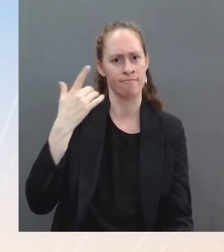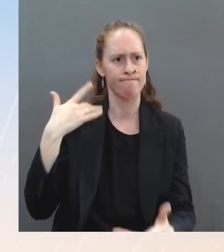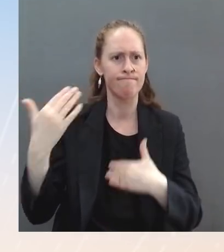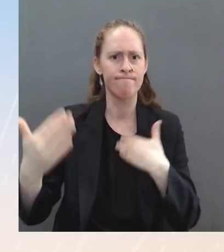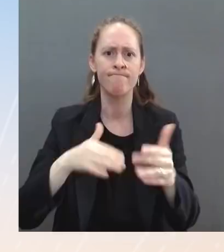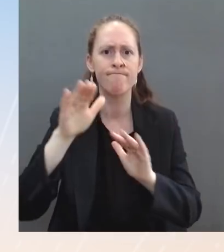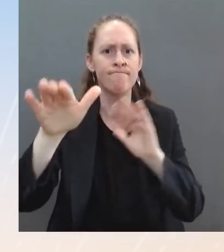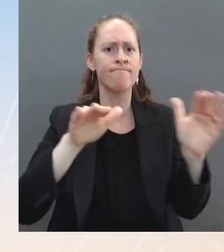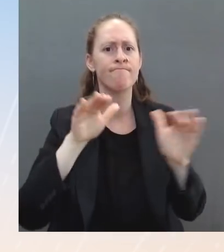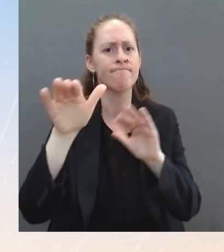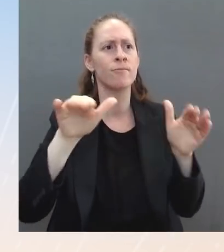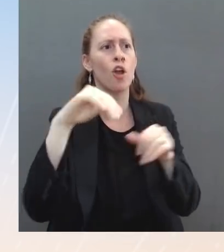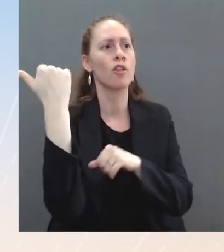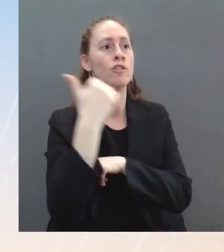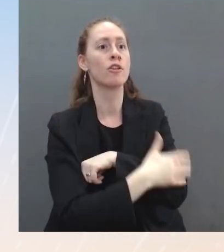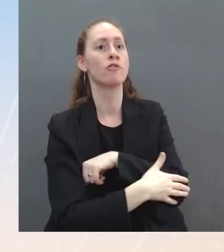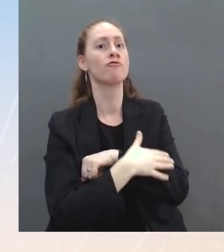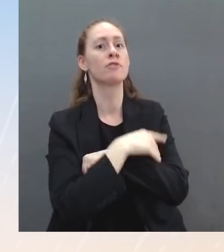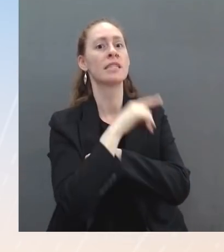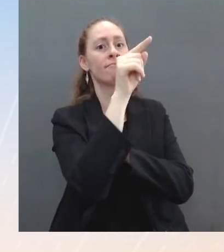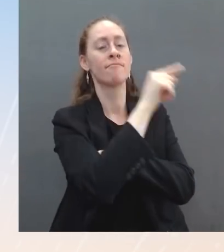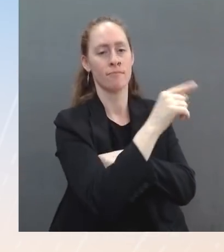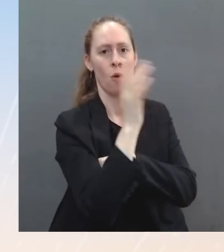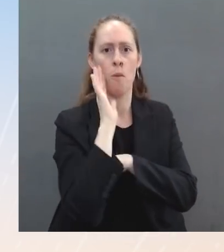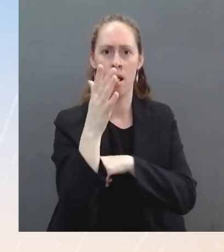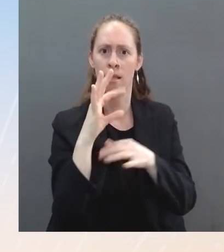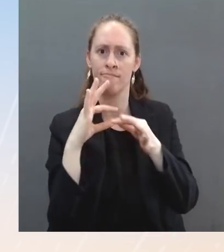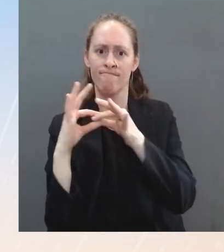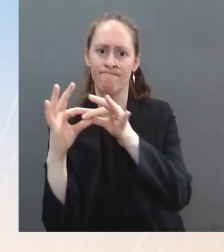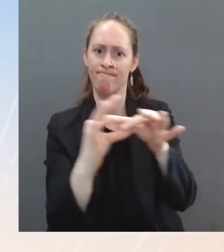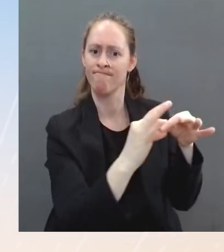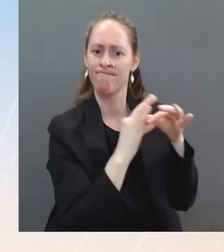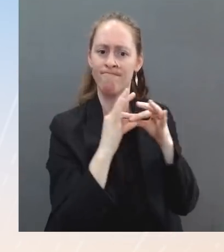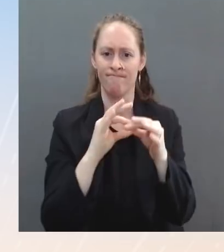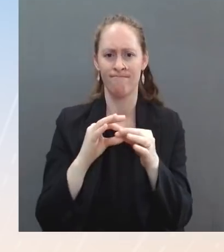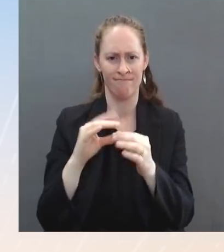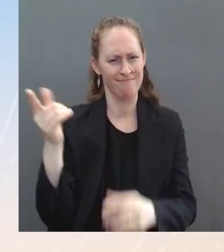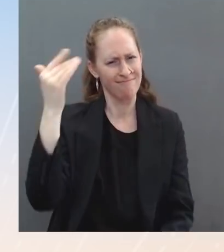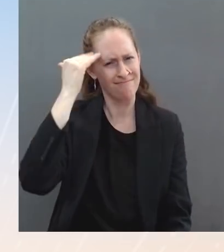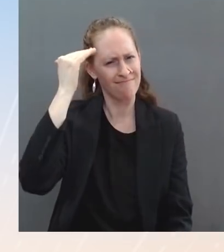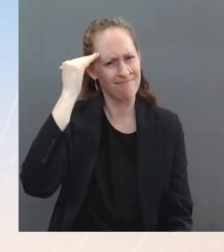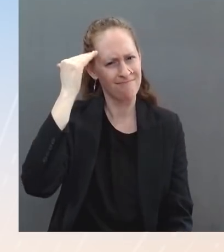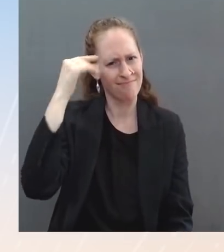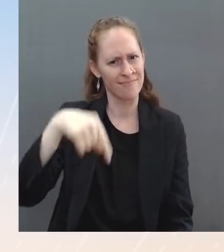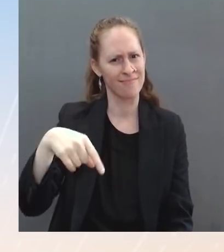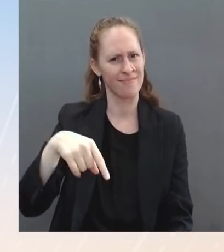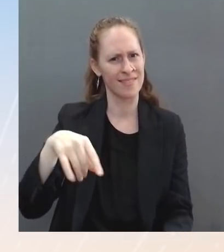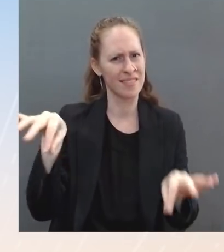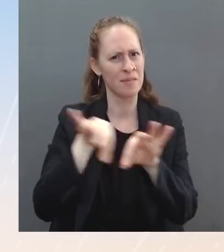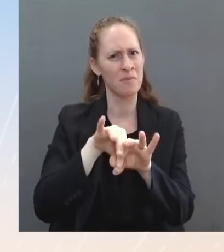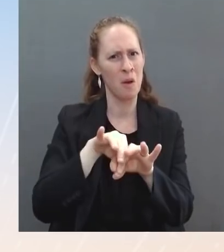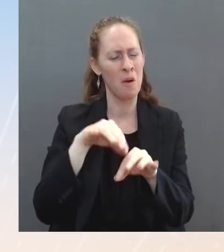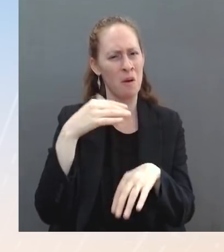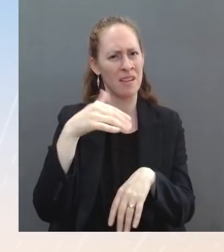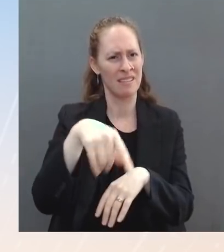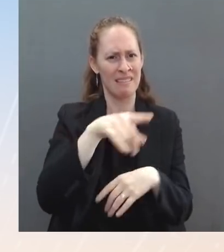and he's doing everything in his power to bring those prices down. The Press: This is going to bring up the -- Ms. Bedingfield: Oh. The Press: This is going to bring up the -- the supply in the short term, but it's not,